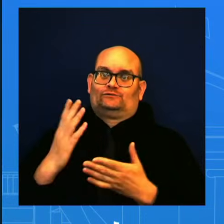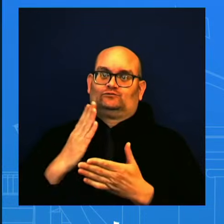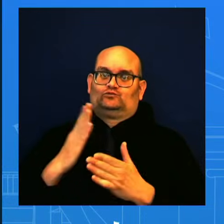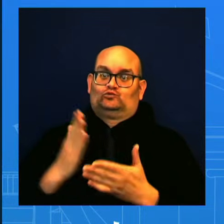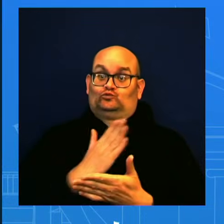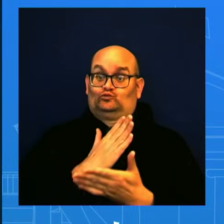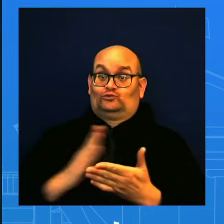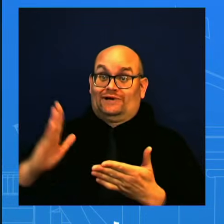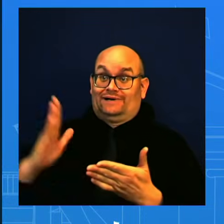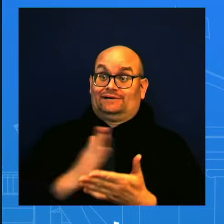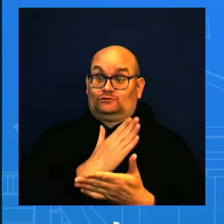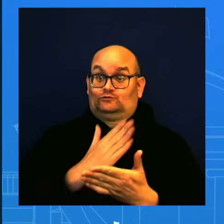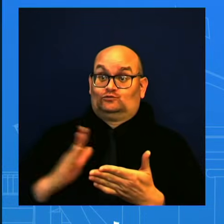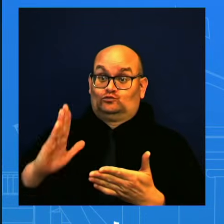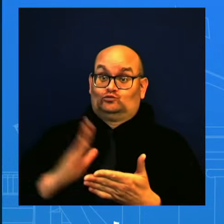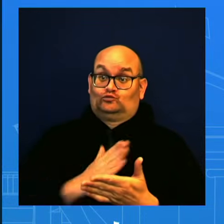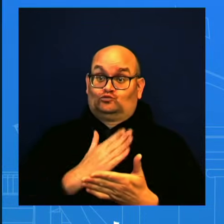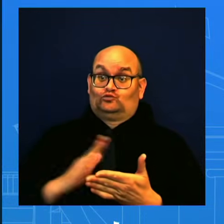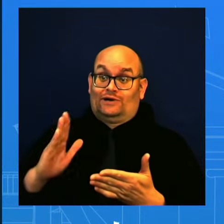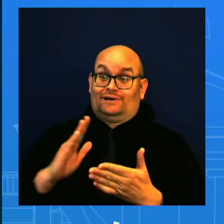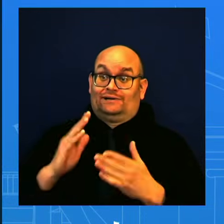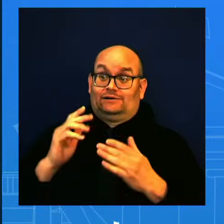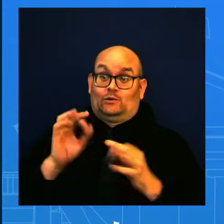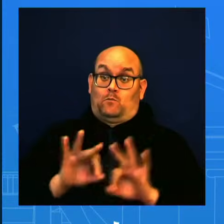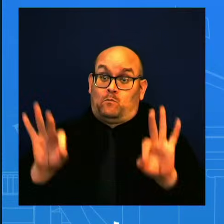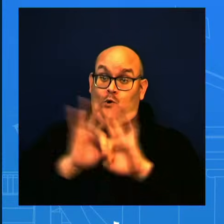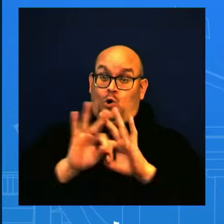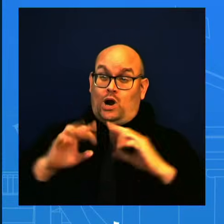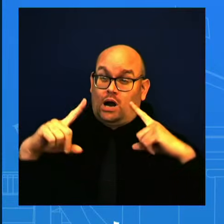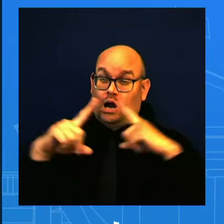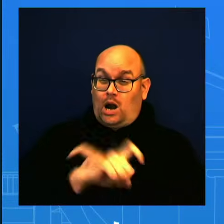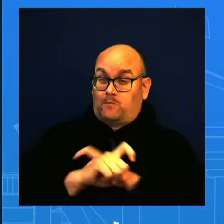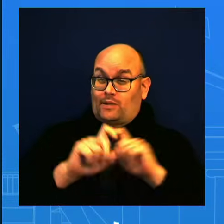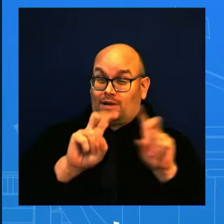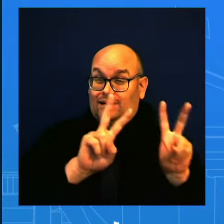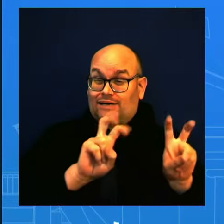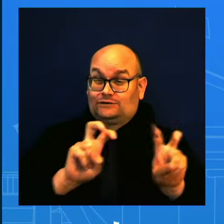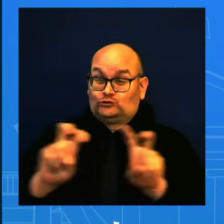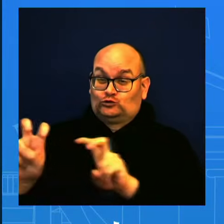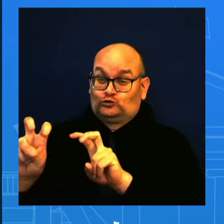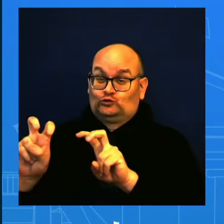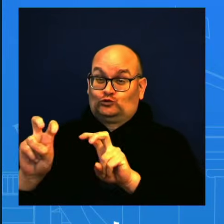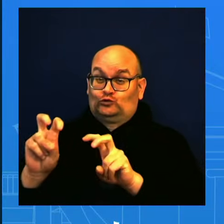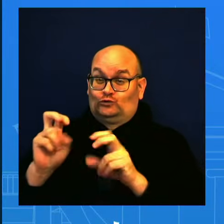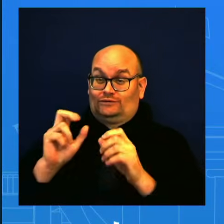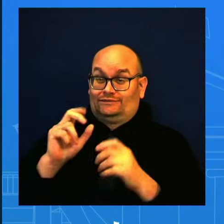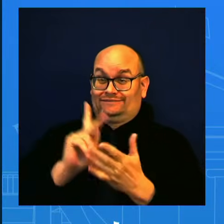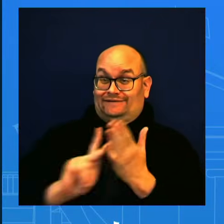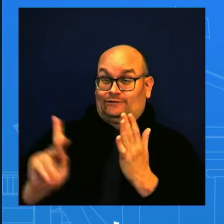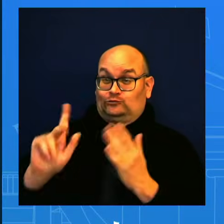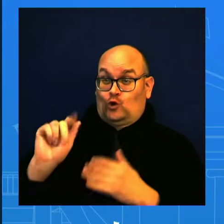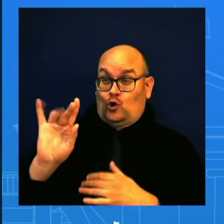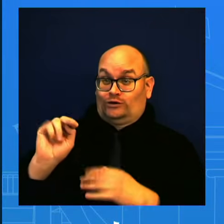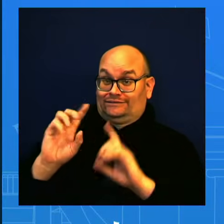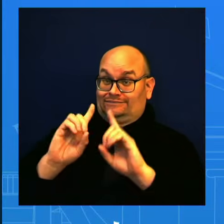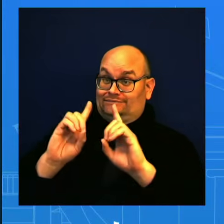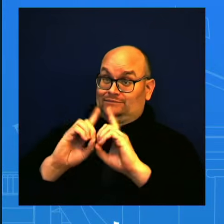and middle class. That's what the president is going to continue to do. He talks about building an economy from the bottom up, middle out. That's what he's going to focus on.